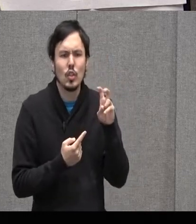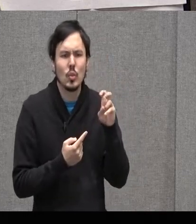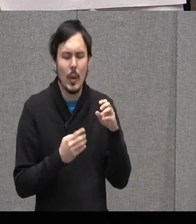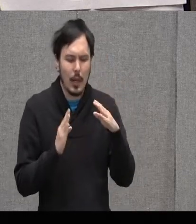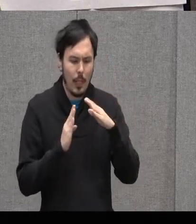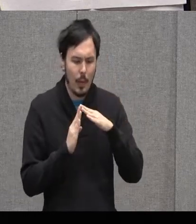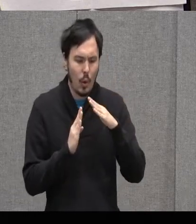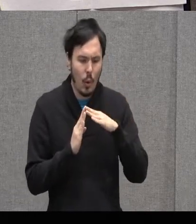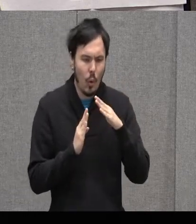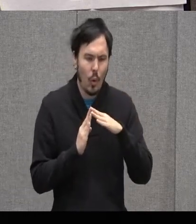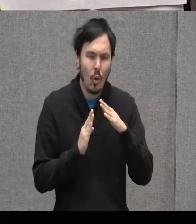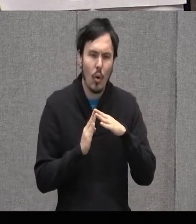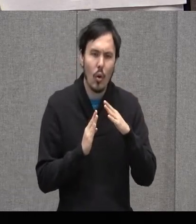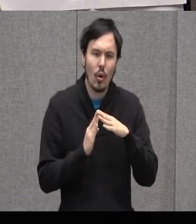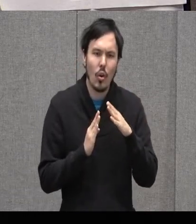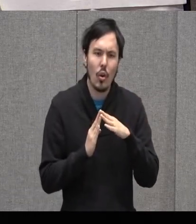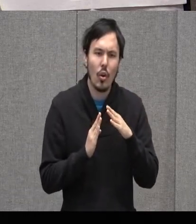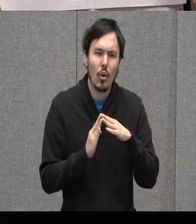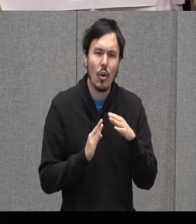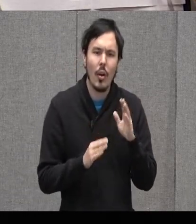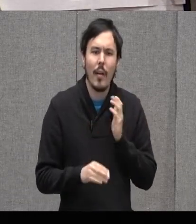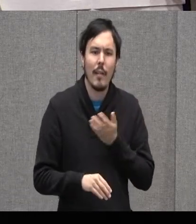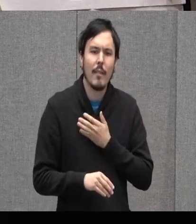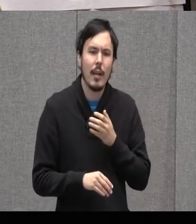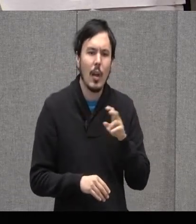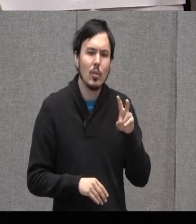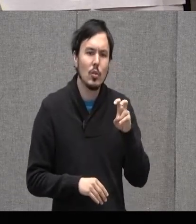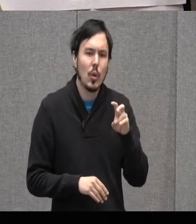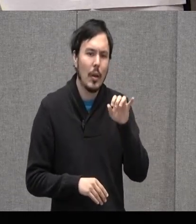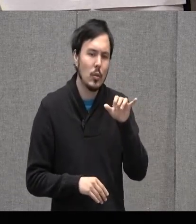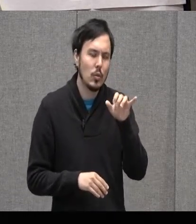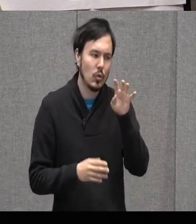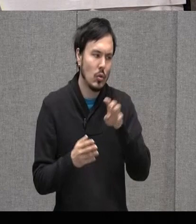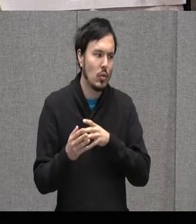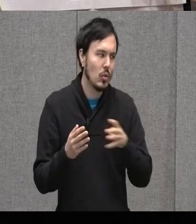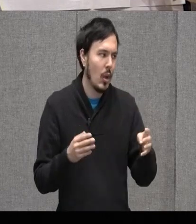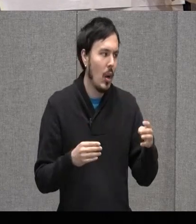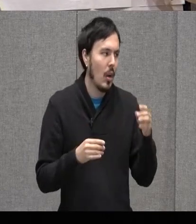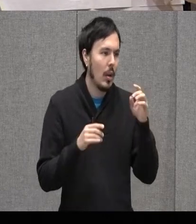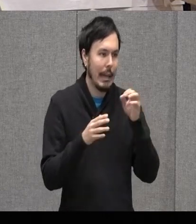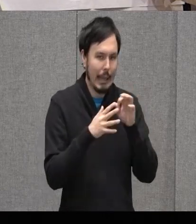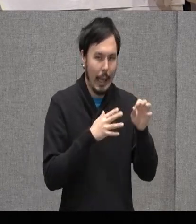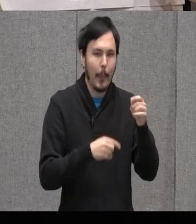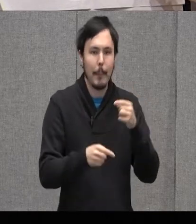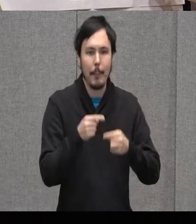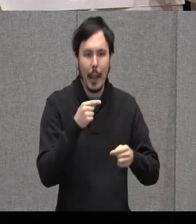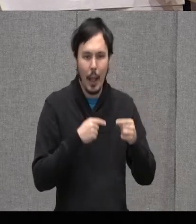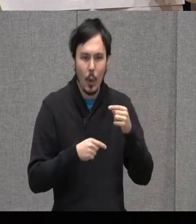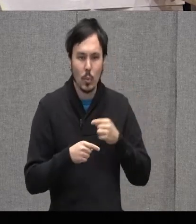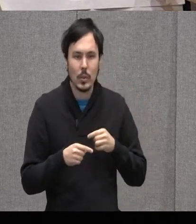at the bottom of our 200s chart. Going back from 200 by 10s is 190.